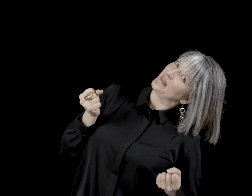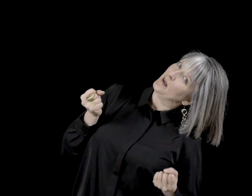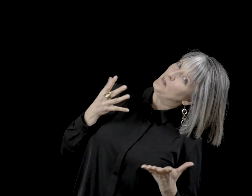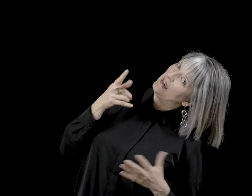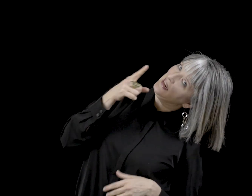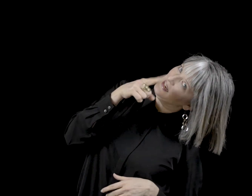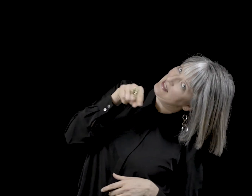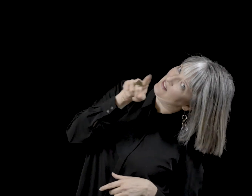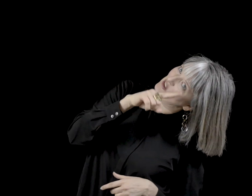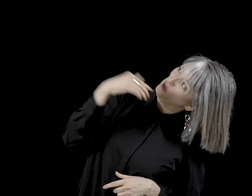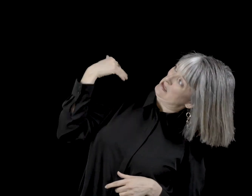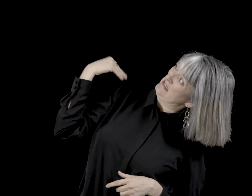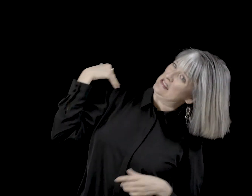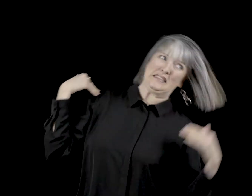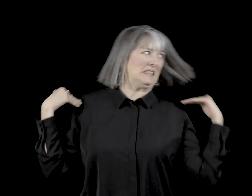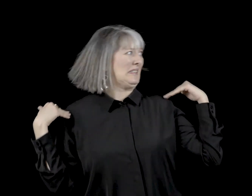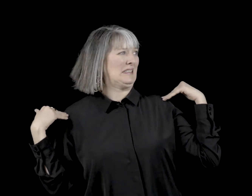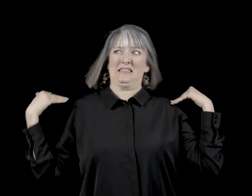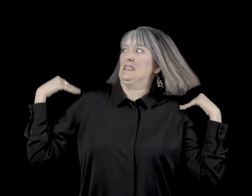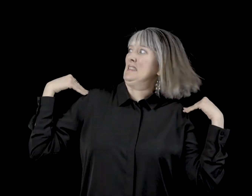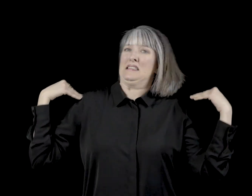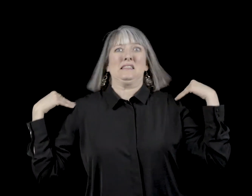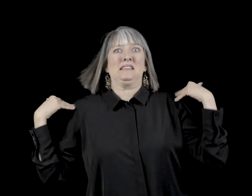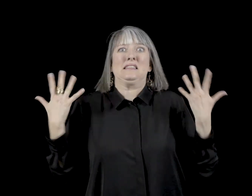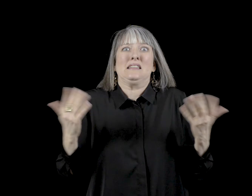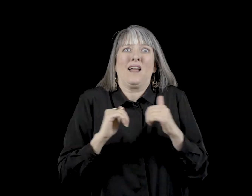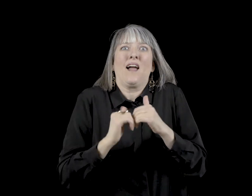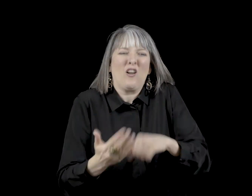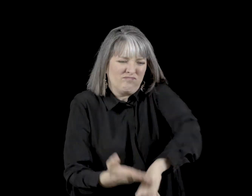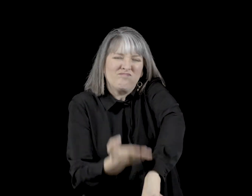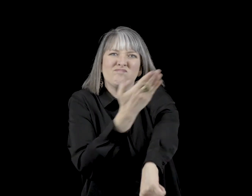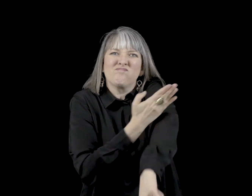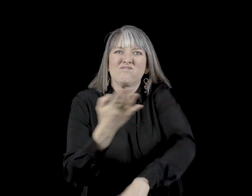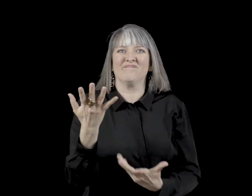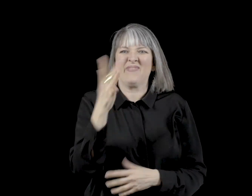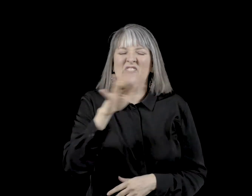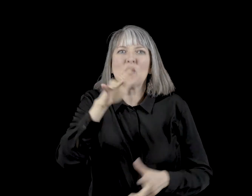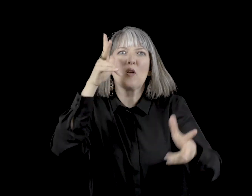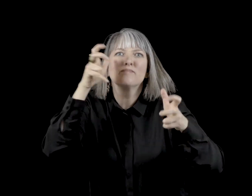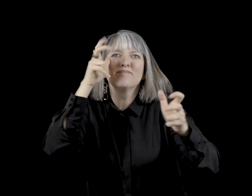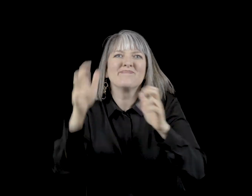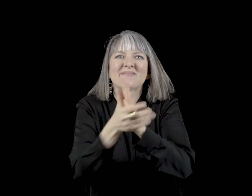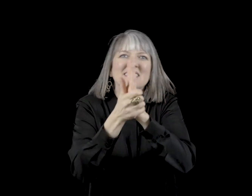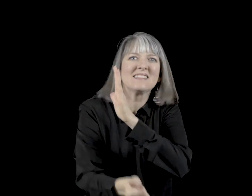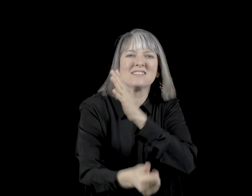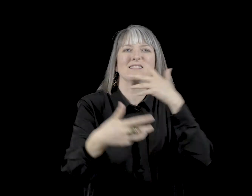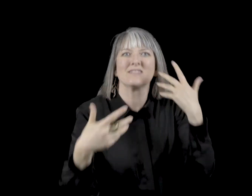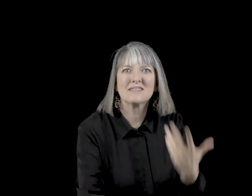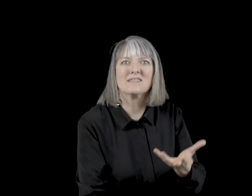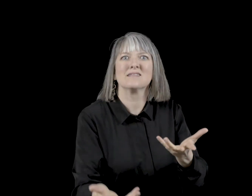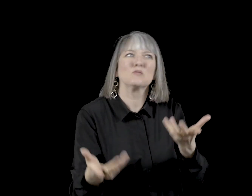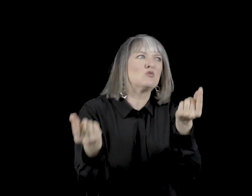I have received so many request asking how to improve their fingerspelling receiving skills.